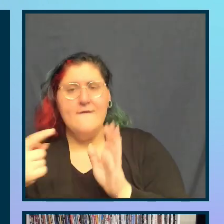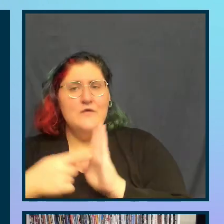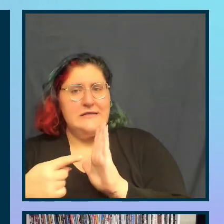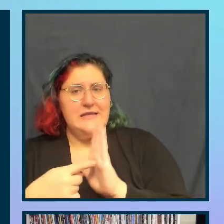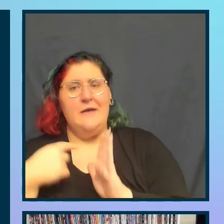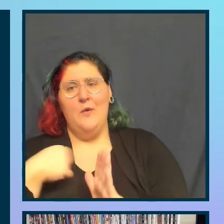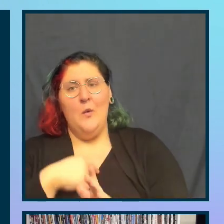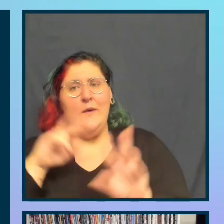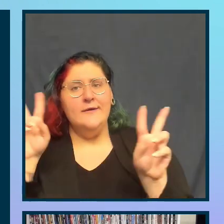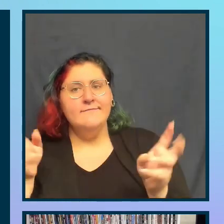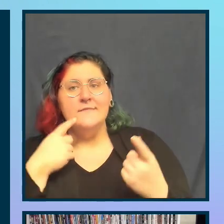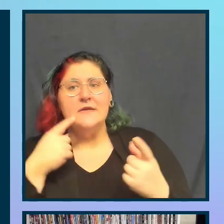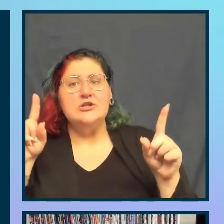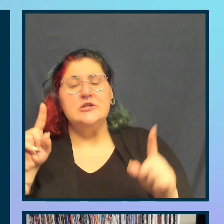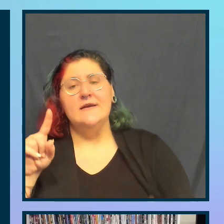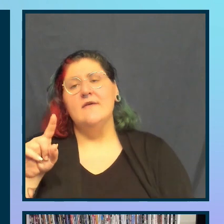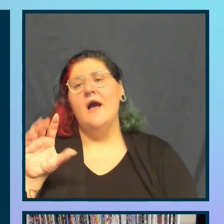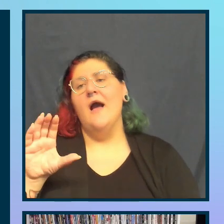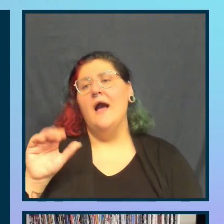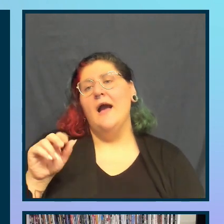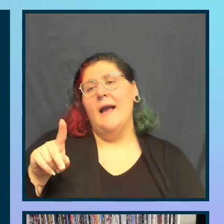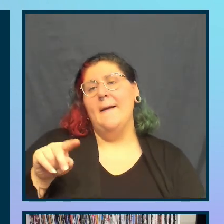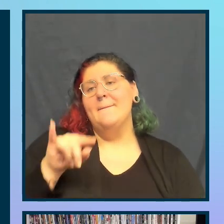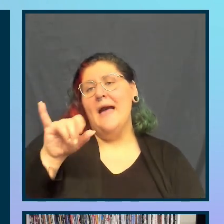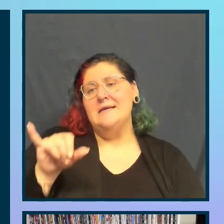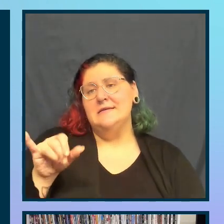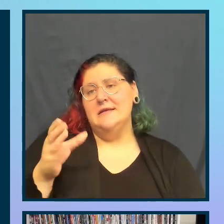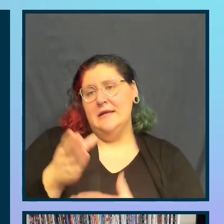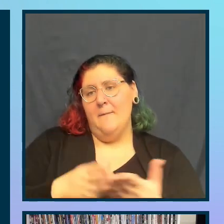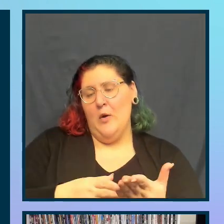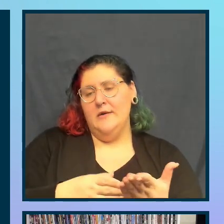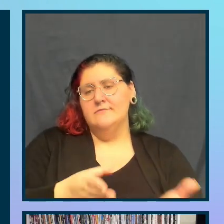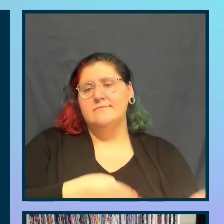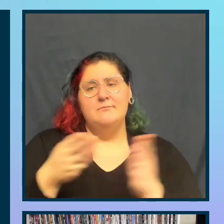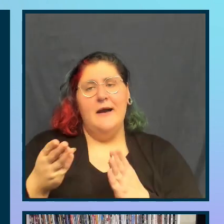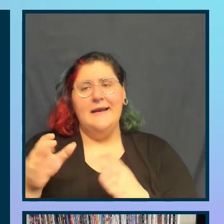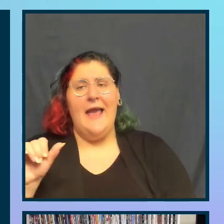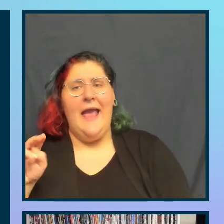and Android devices would use the ripple component. So the issue I found with these components